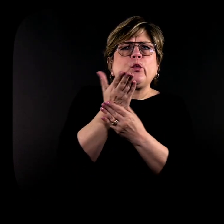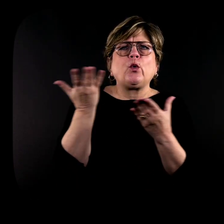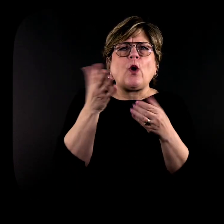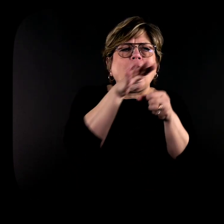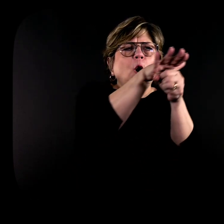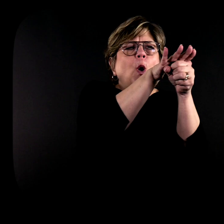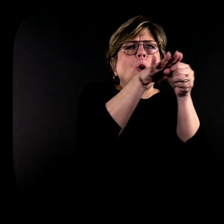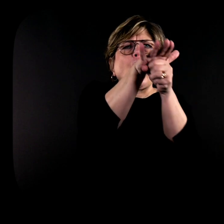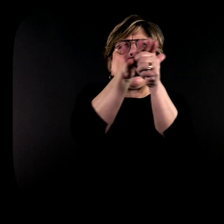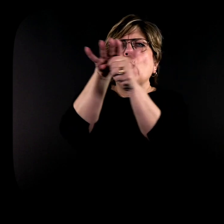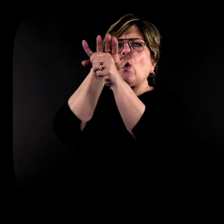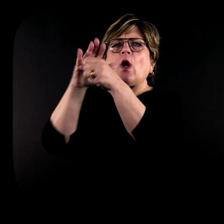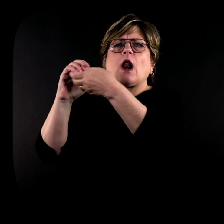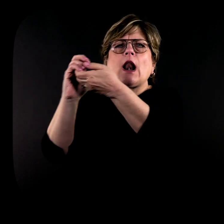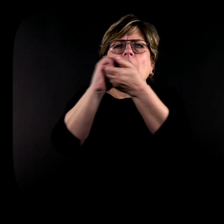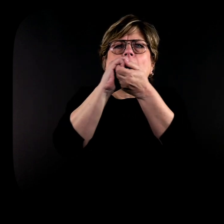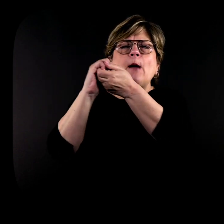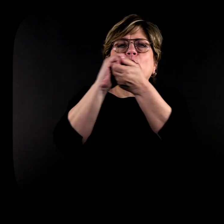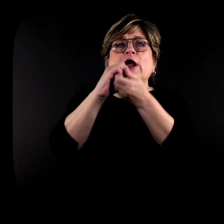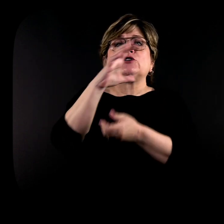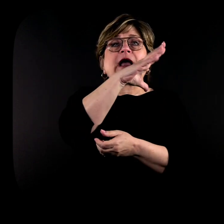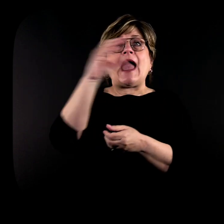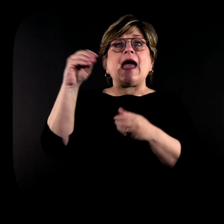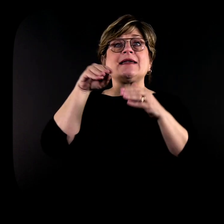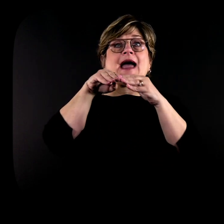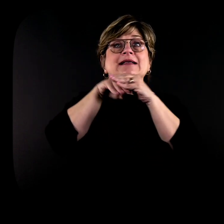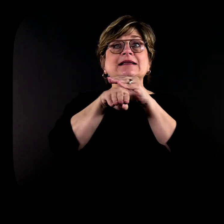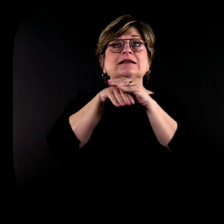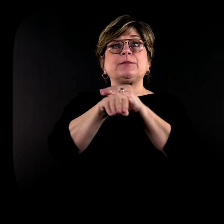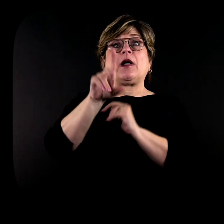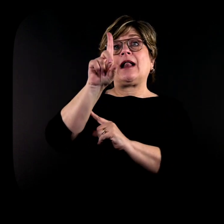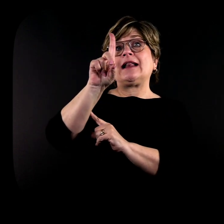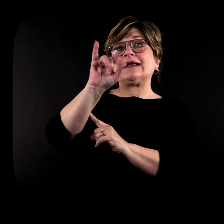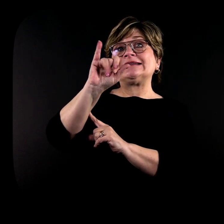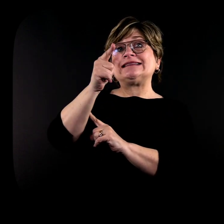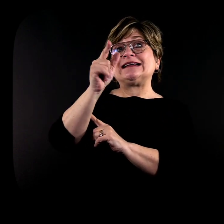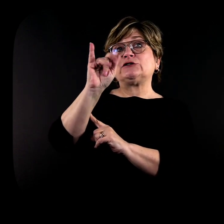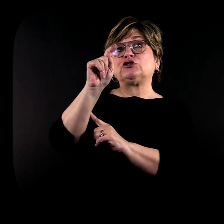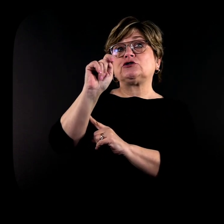collaboration and accessible digital materials.